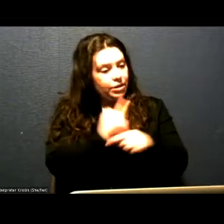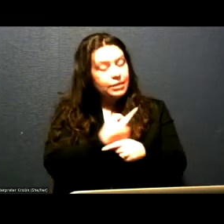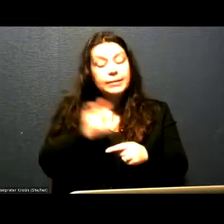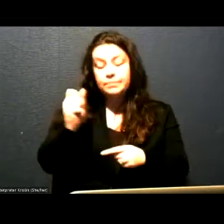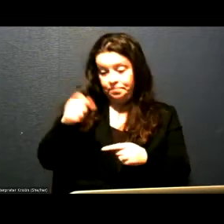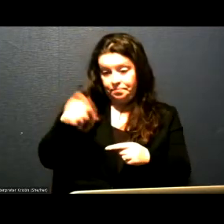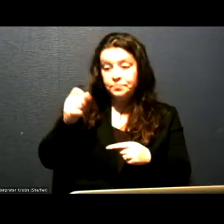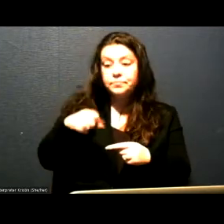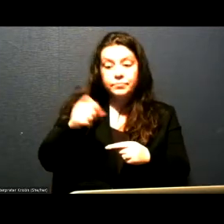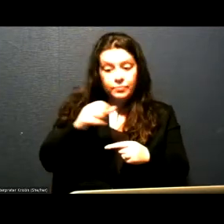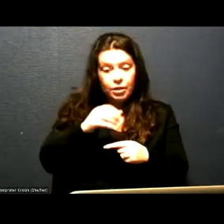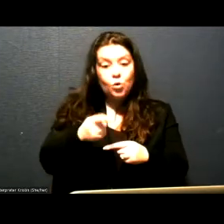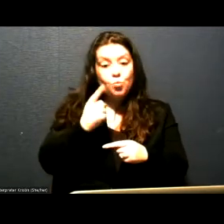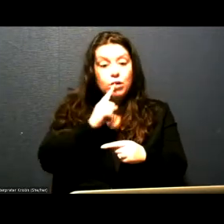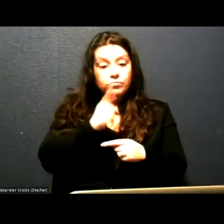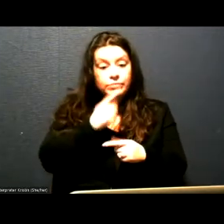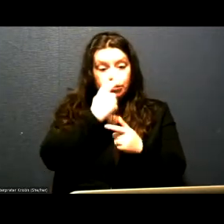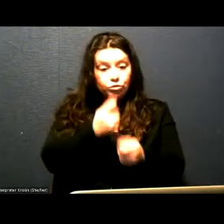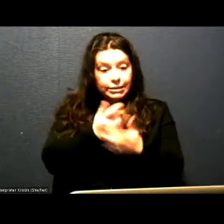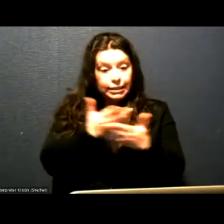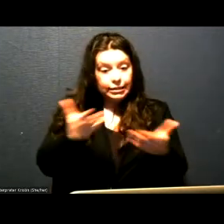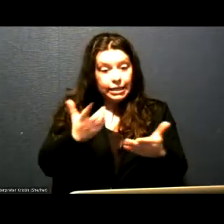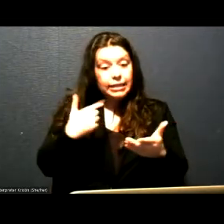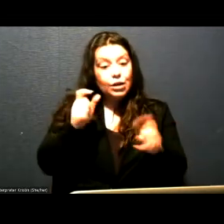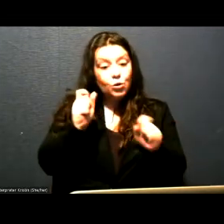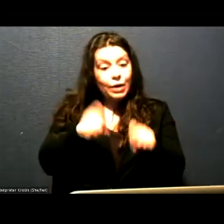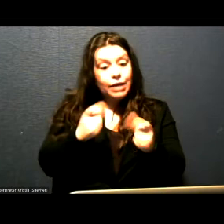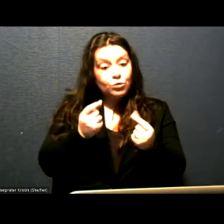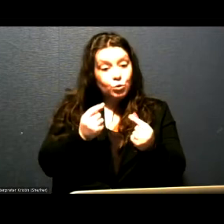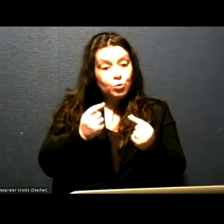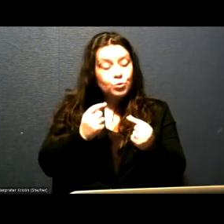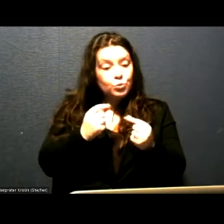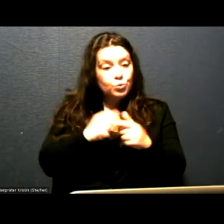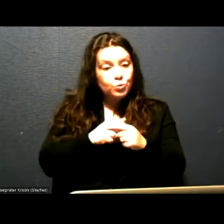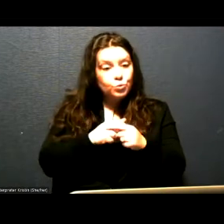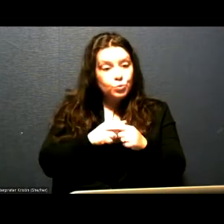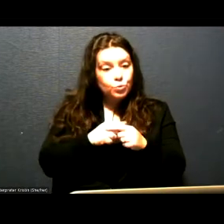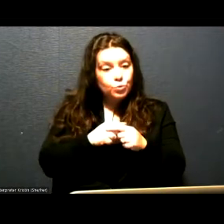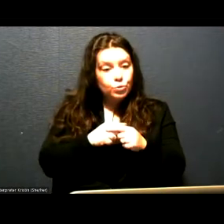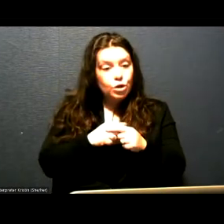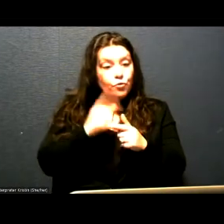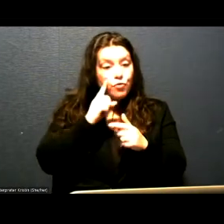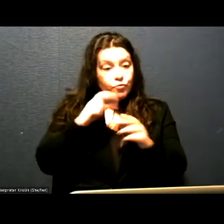um, interesting thing that you can do, for, in terms of recycling, obviously you want to make sure